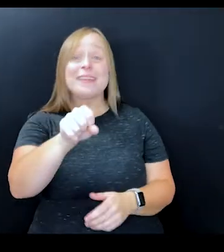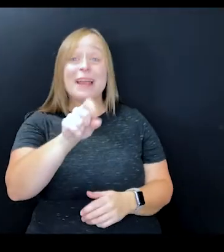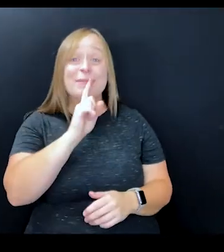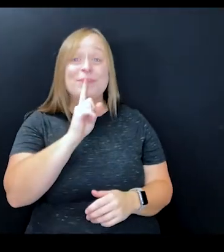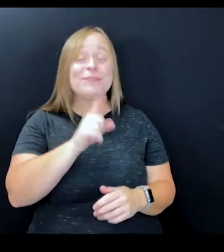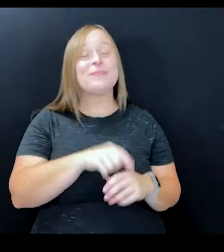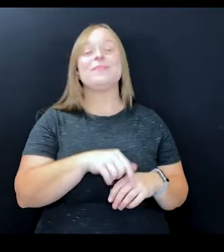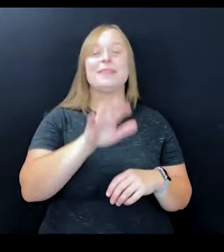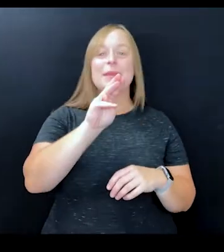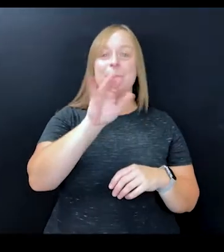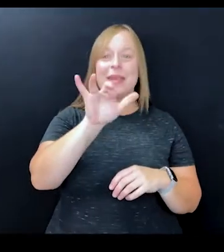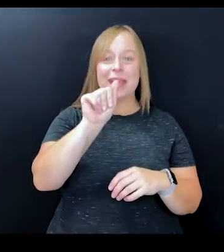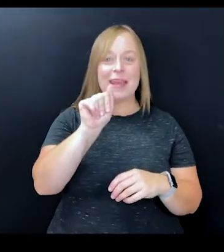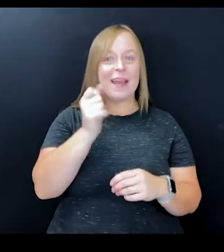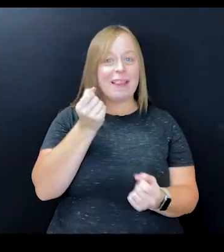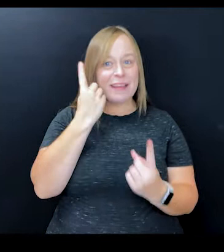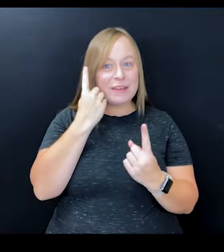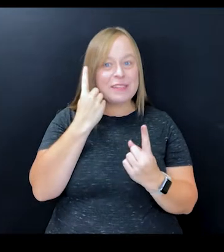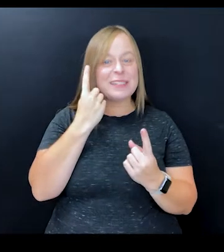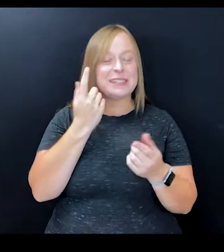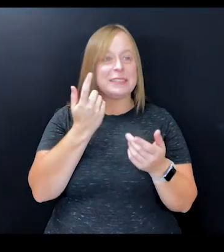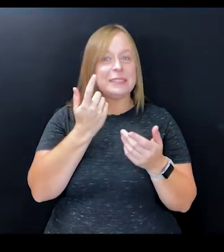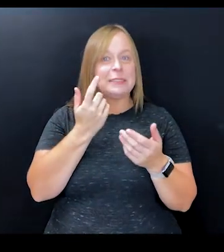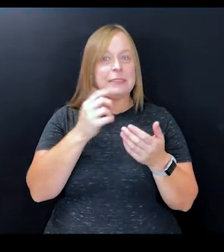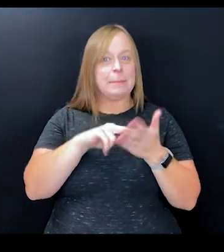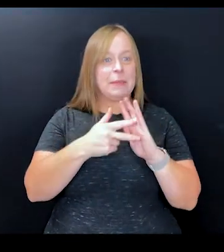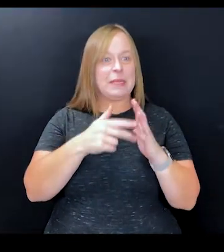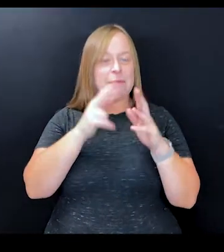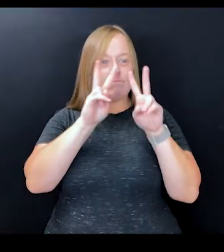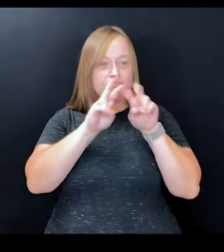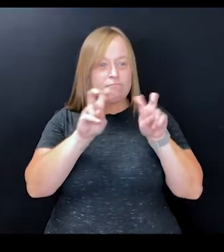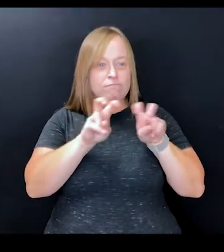So media literacy is the practice of analyzing the media